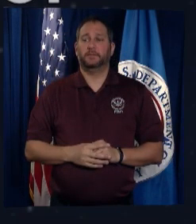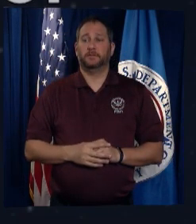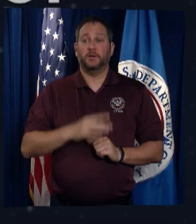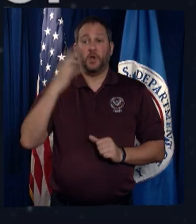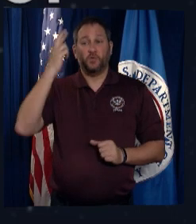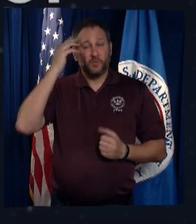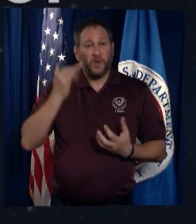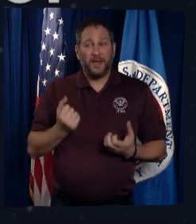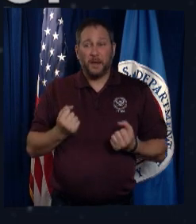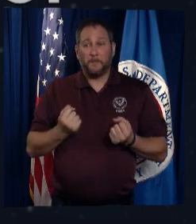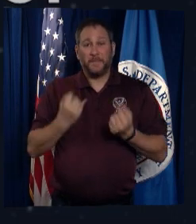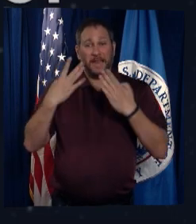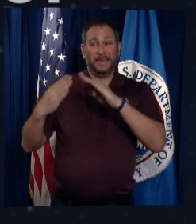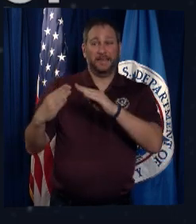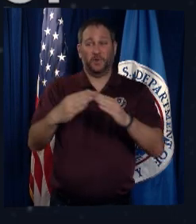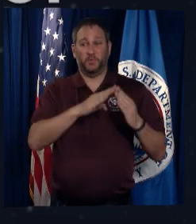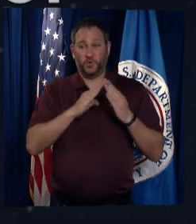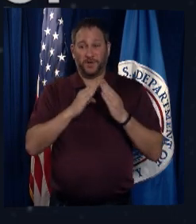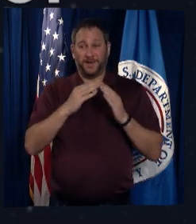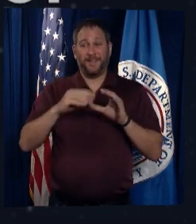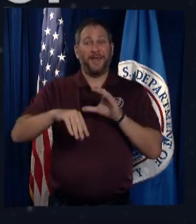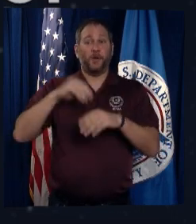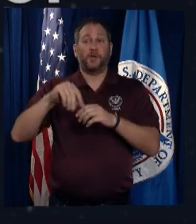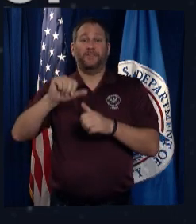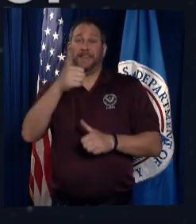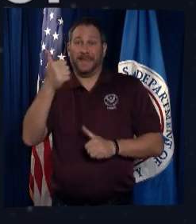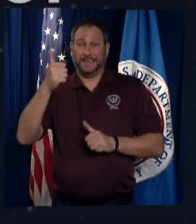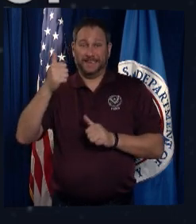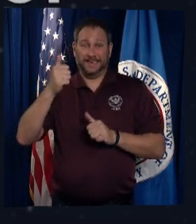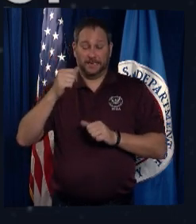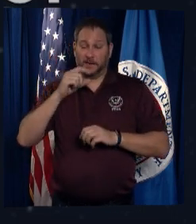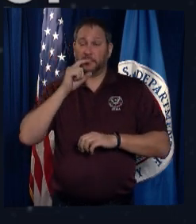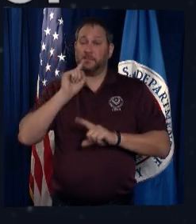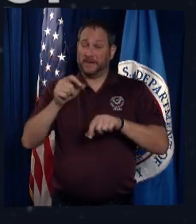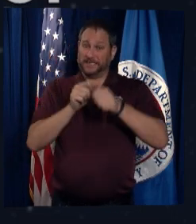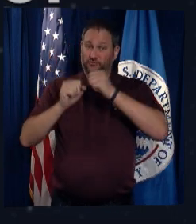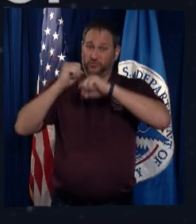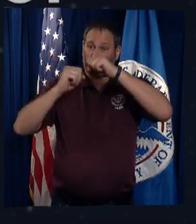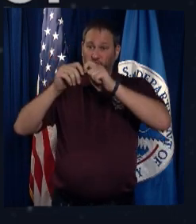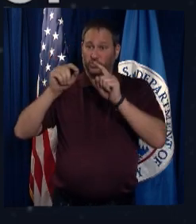communities. On the surface this seems intuitive but we attempt to violate this